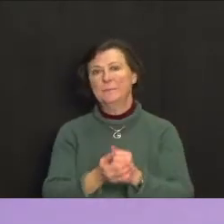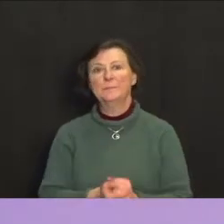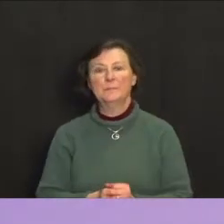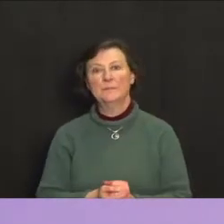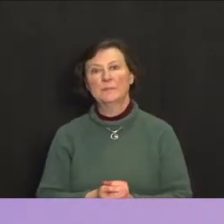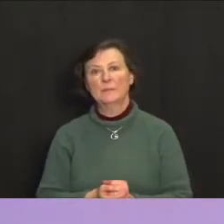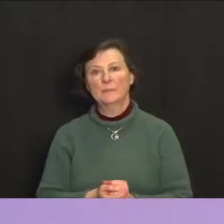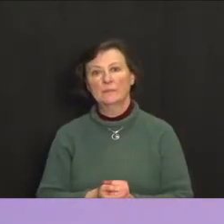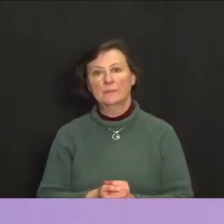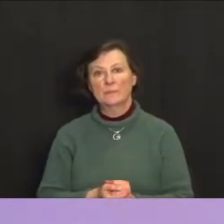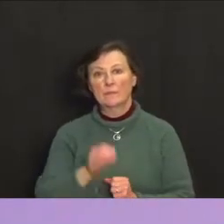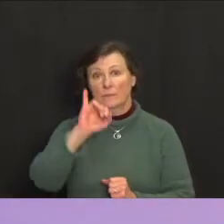Jan Schakowsky.